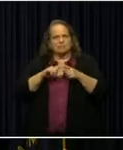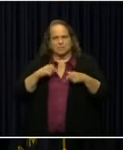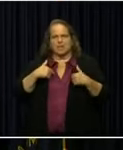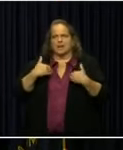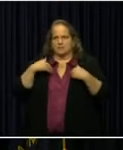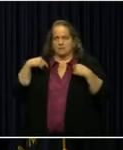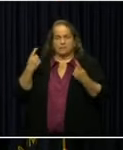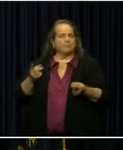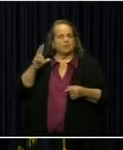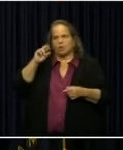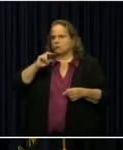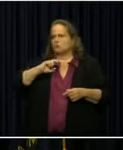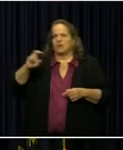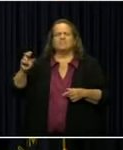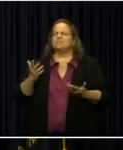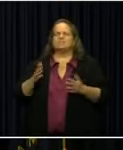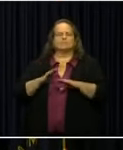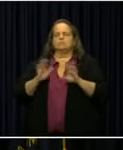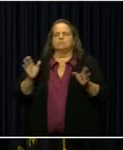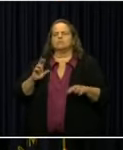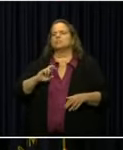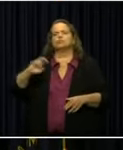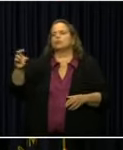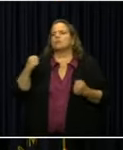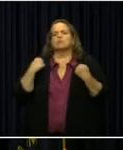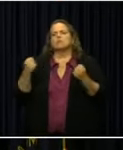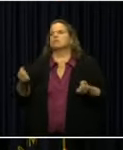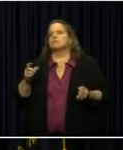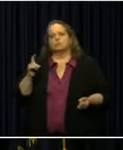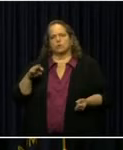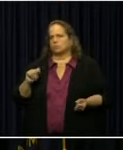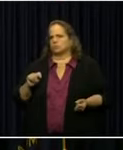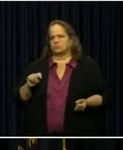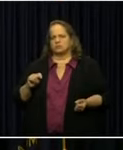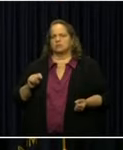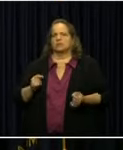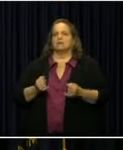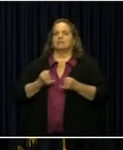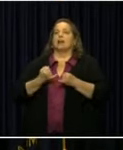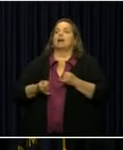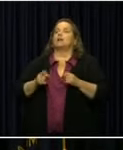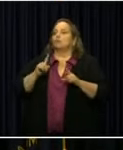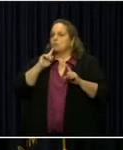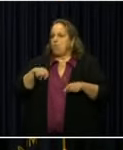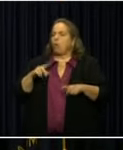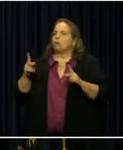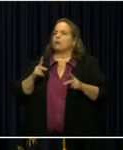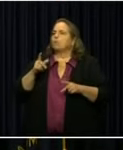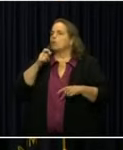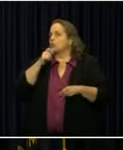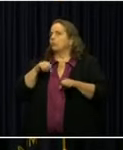DAY IS TO MAKE SURE THAT WE CAN FILL UP SOCIAL MEDIA, SHOWING THE EXAMPLE OF THE GOOD PEOPLE